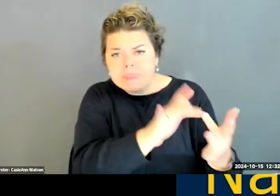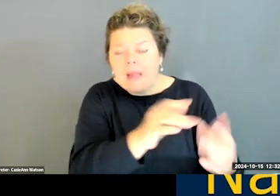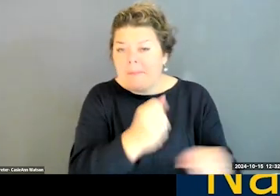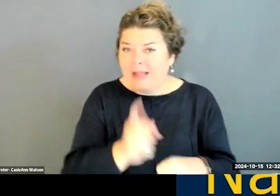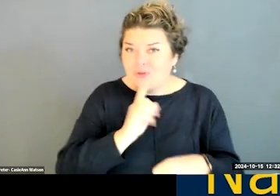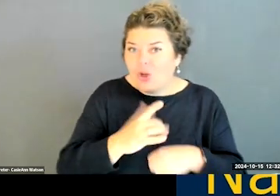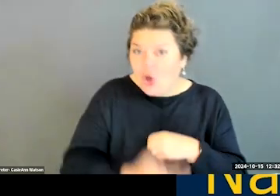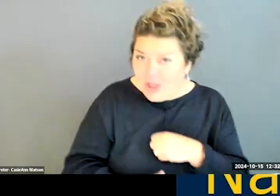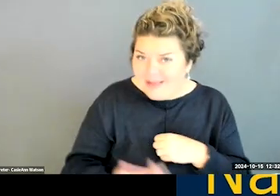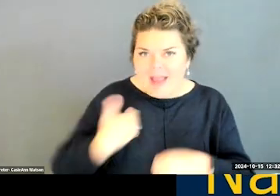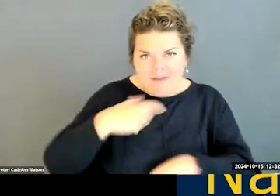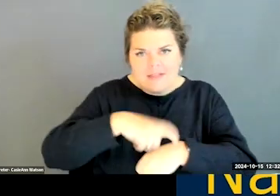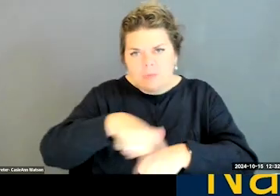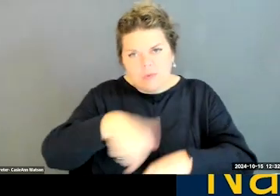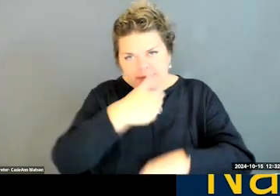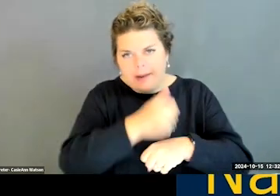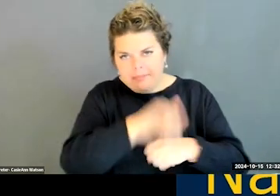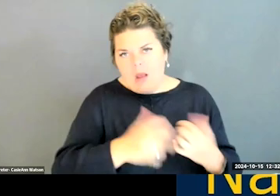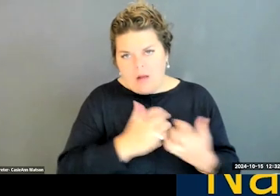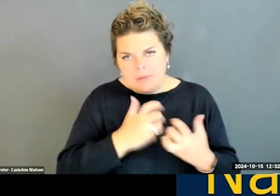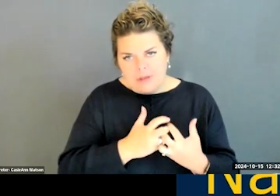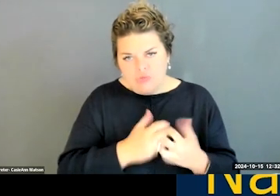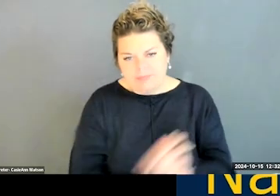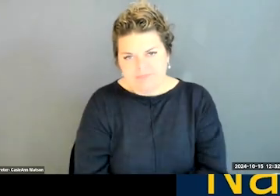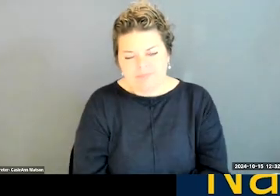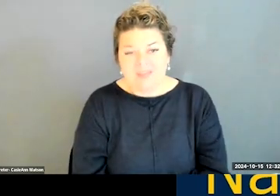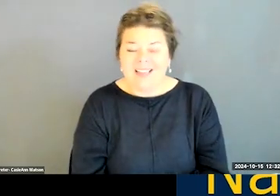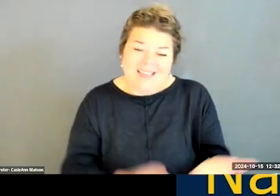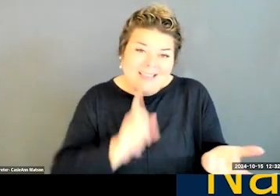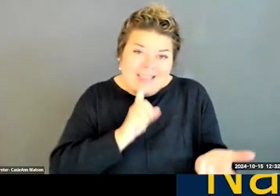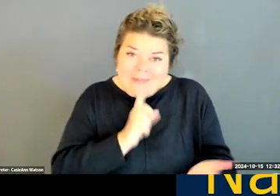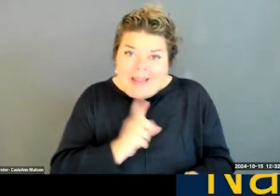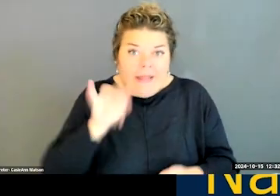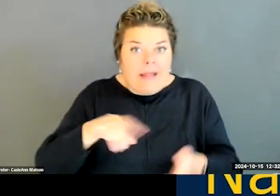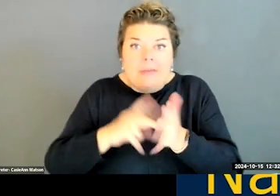"so we have time to arrange that accommodation for you." So basically, the short answer is,